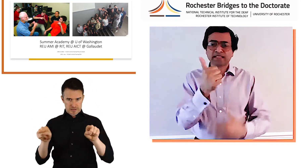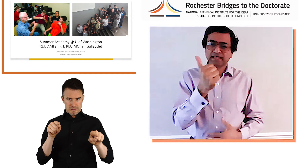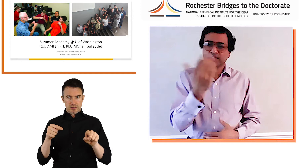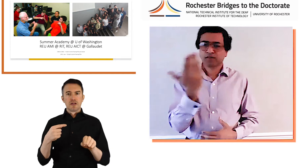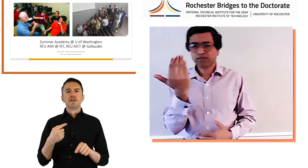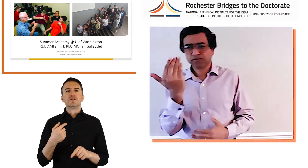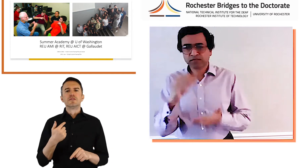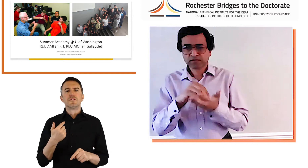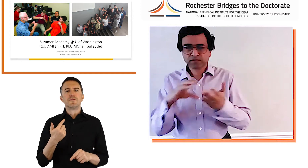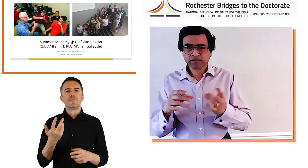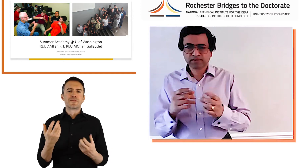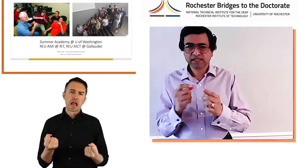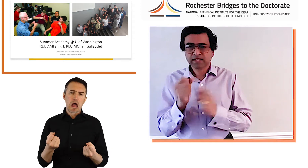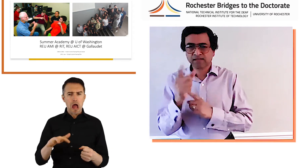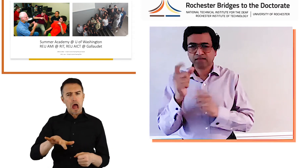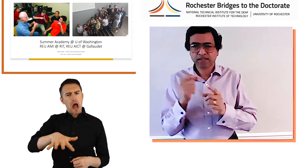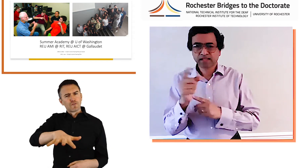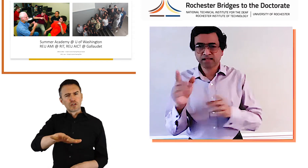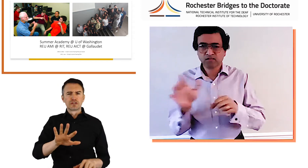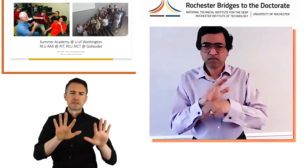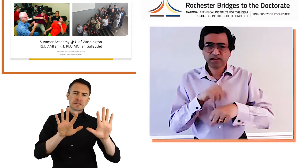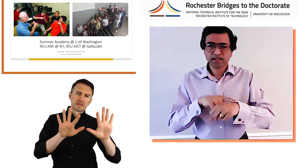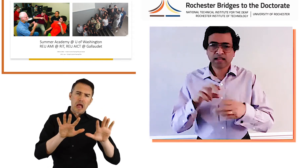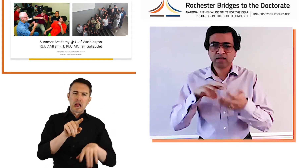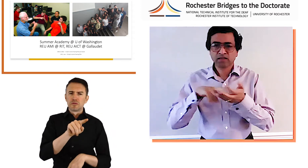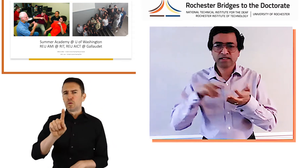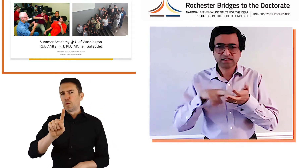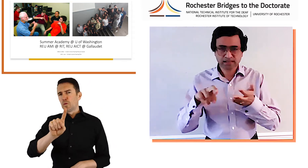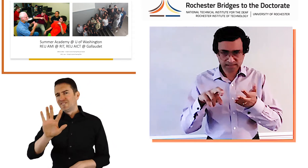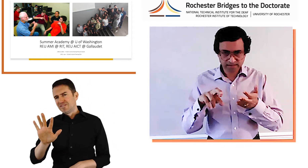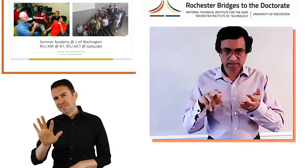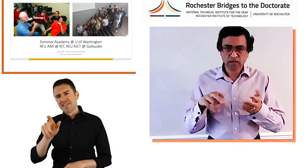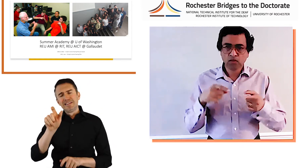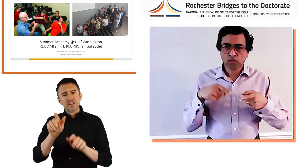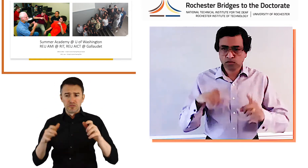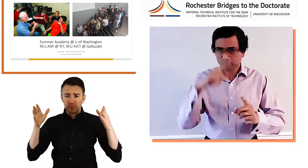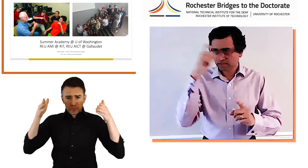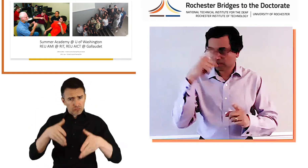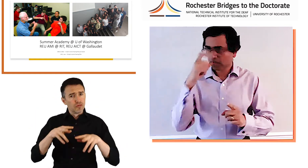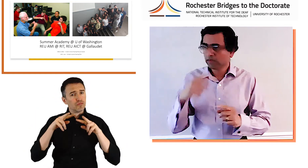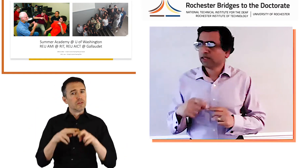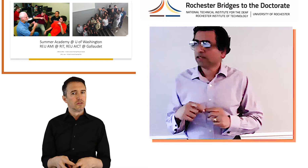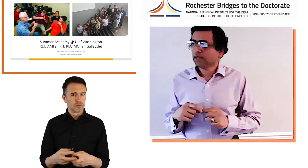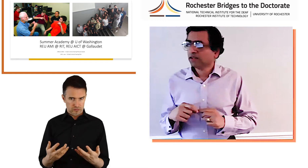And on average, we have about 10 or 15 students every year who do full-time research with us during the summer.